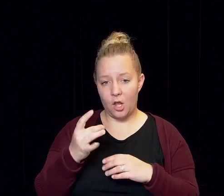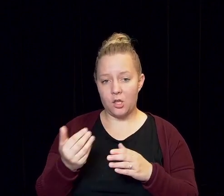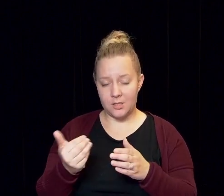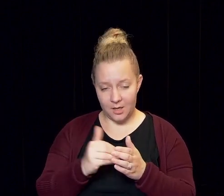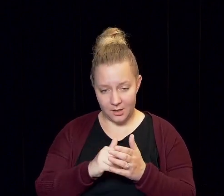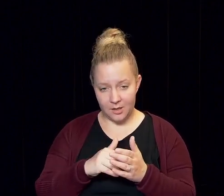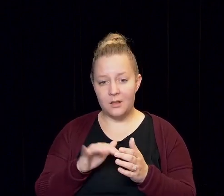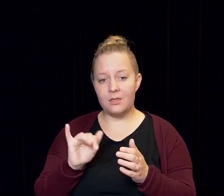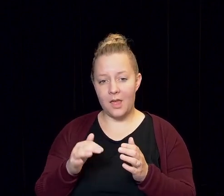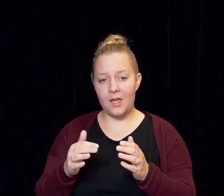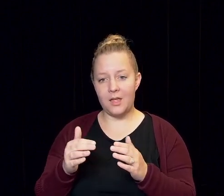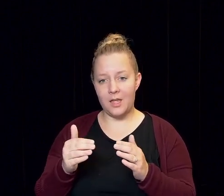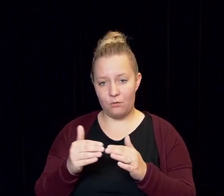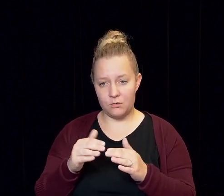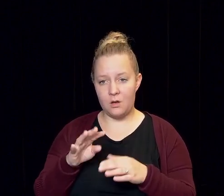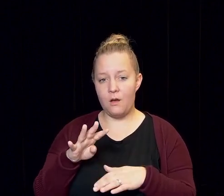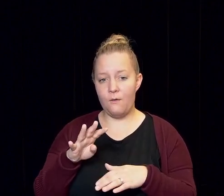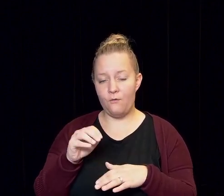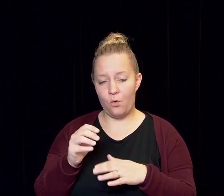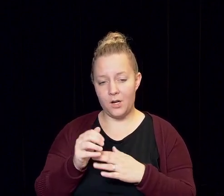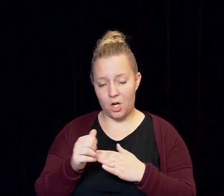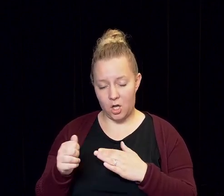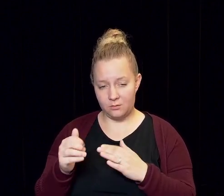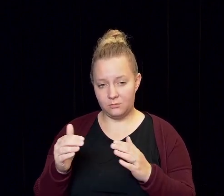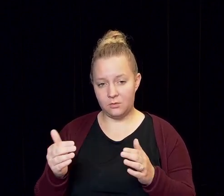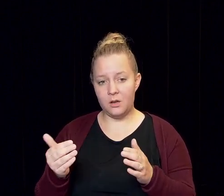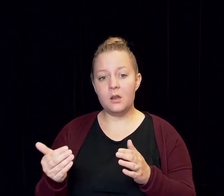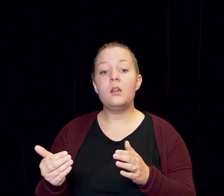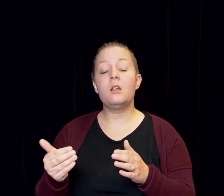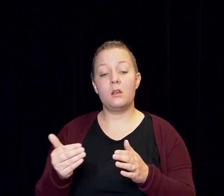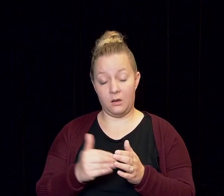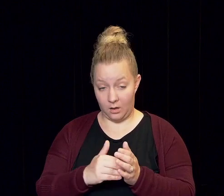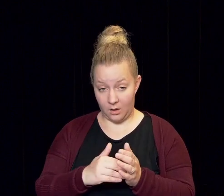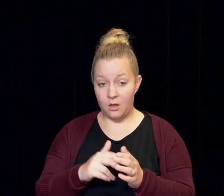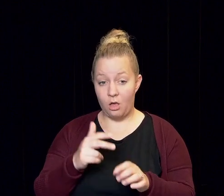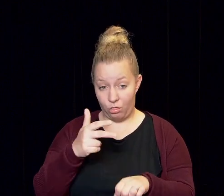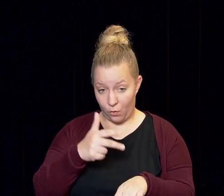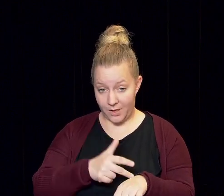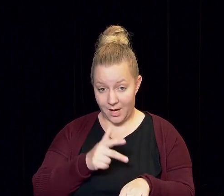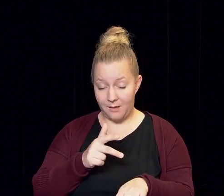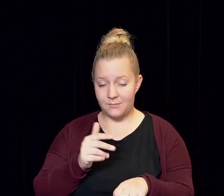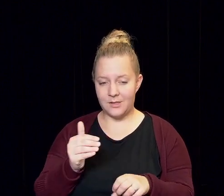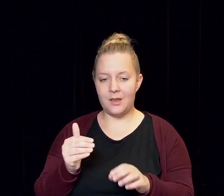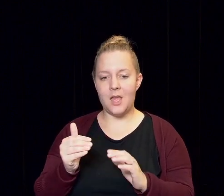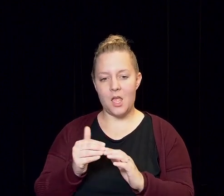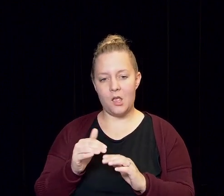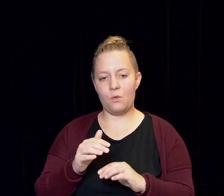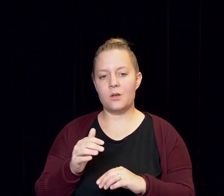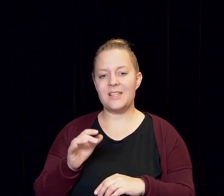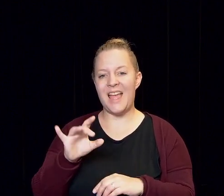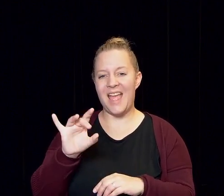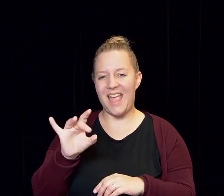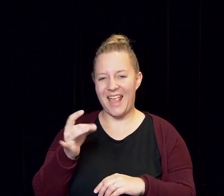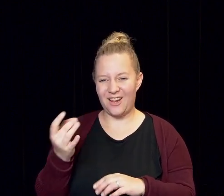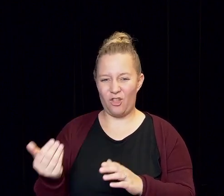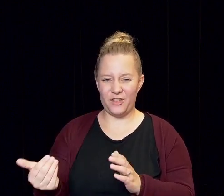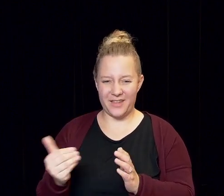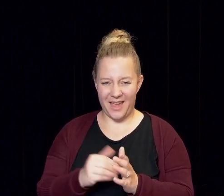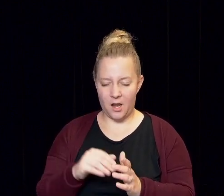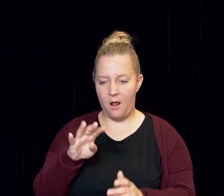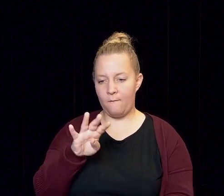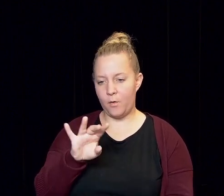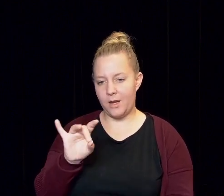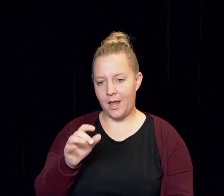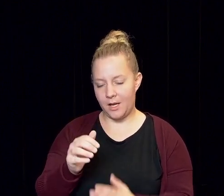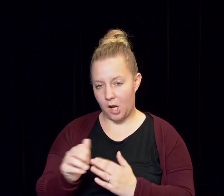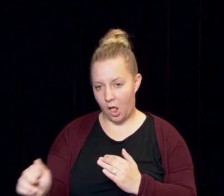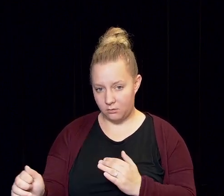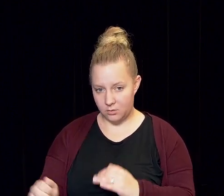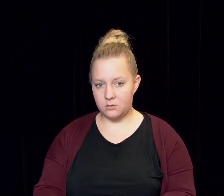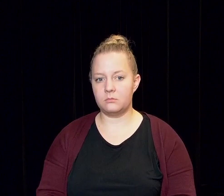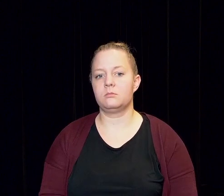would be $40. And if I go 3 times, then it's another $8 again so that's $48.